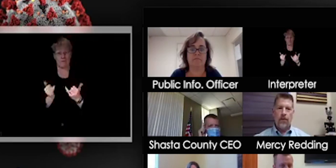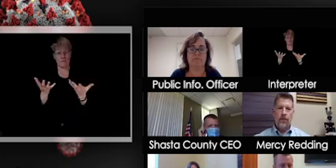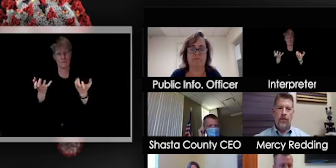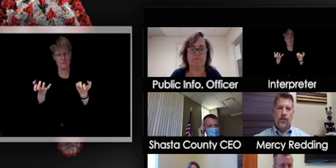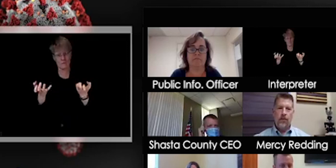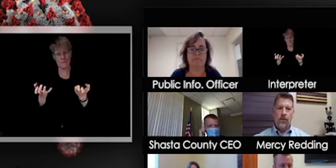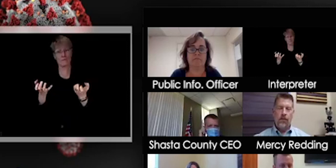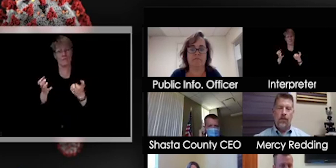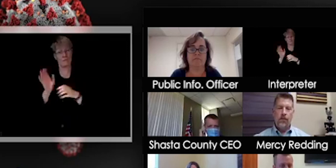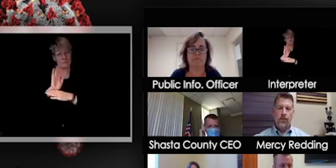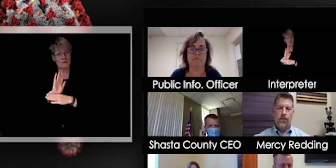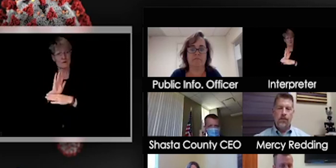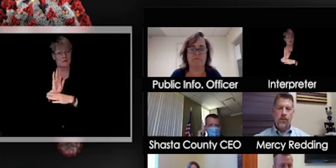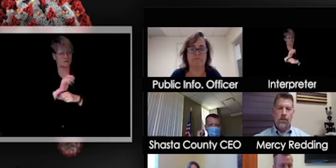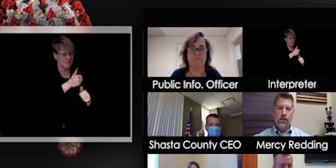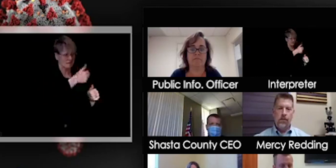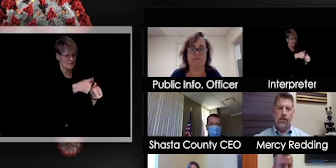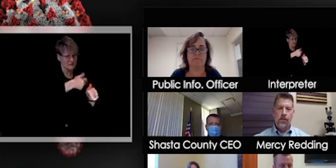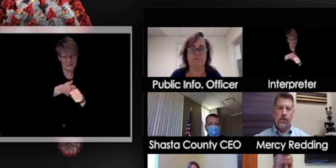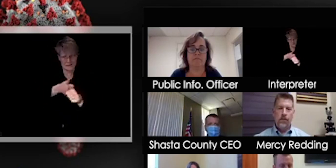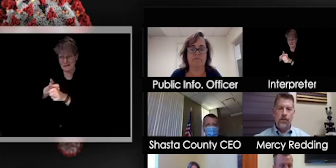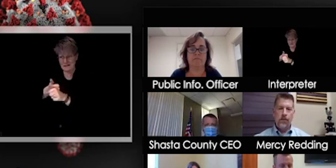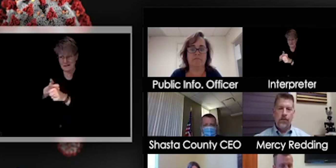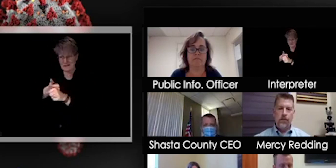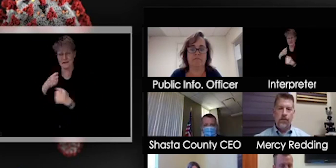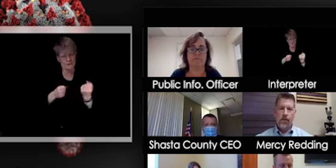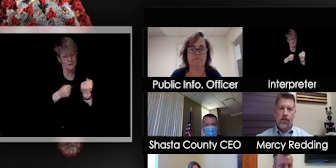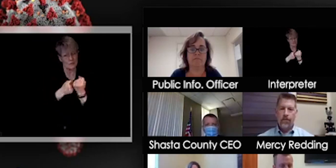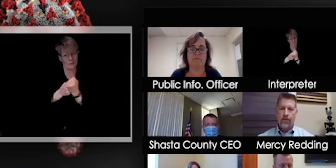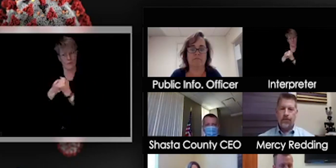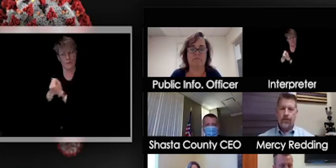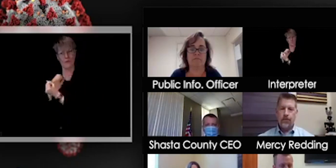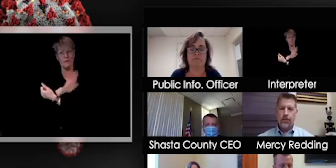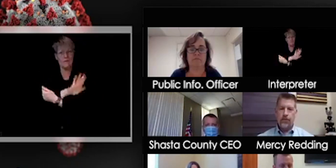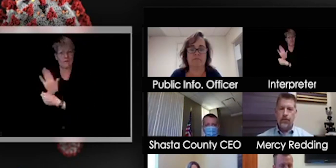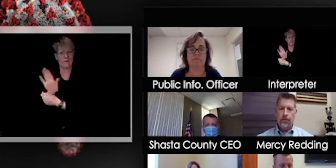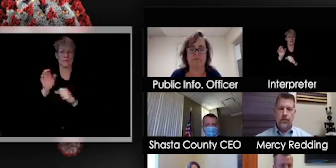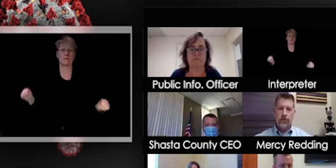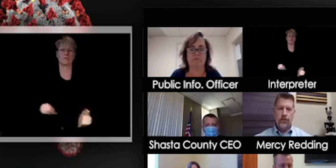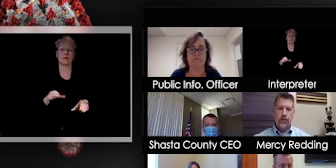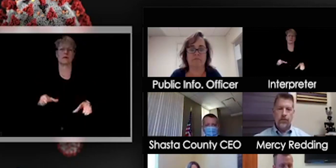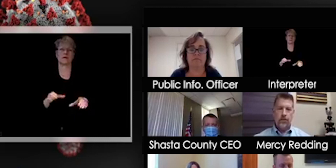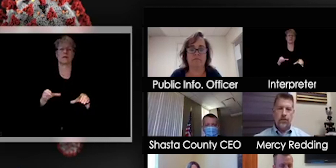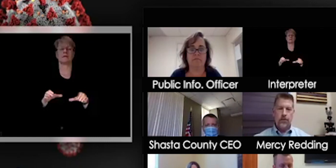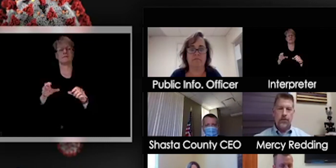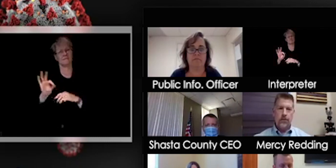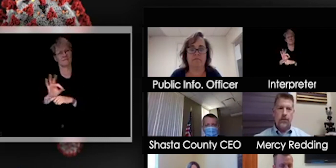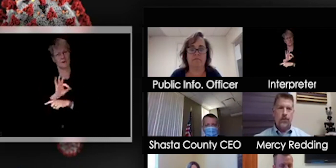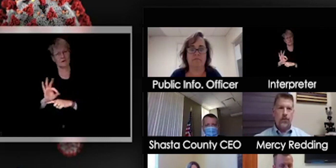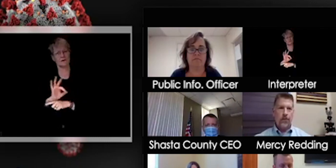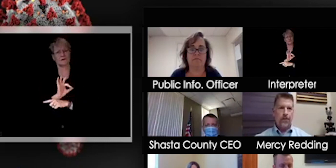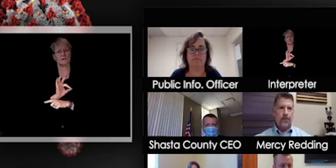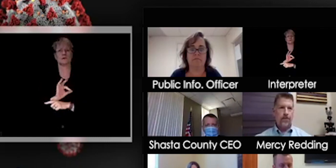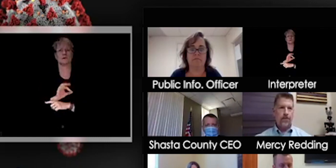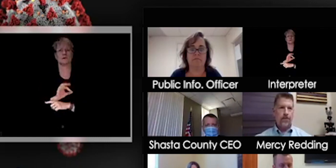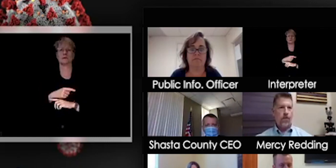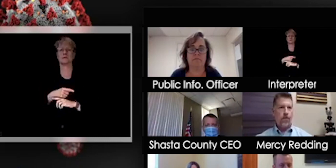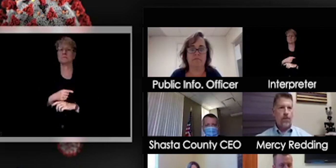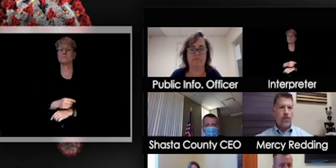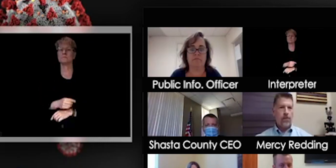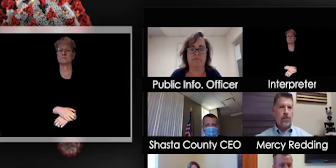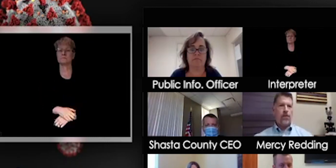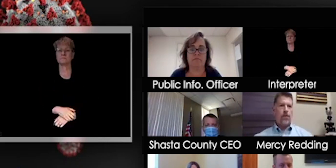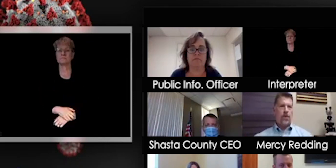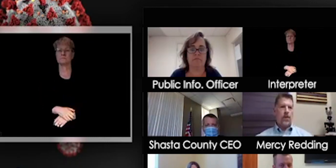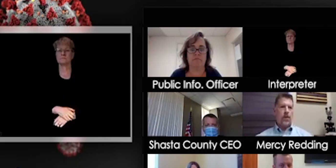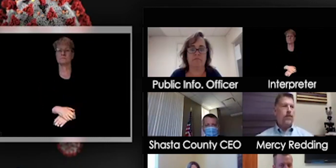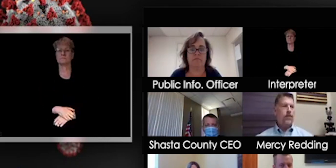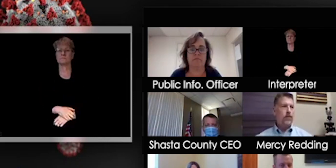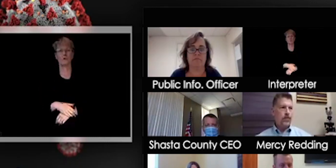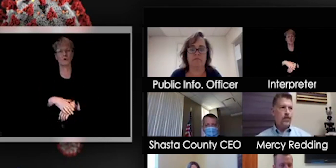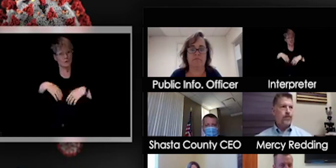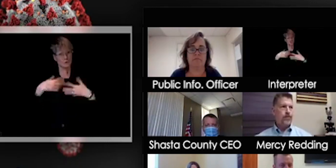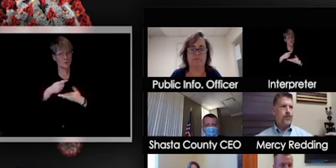their ability to function and produce the revenue that they need both for their own